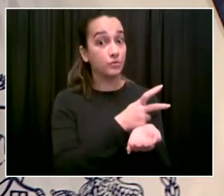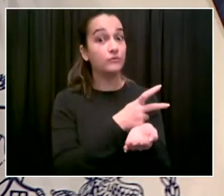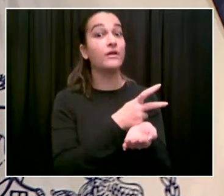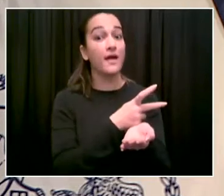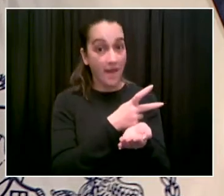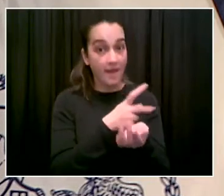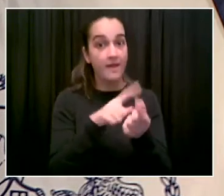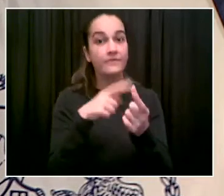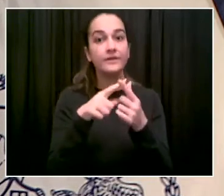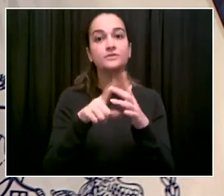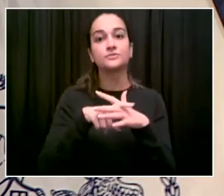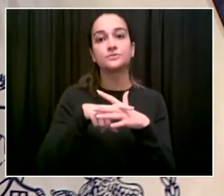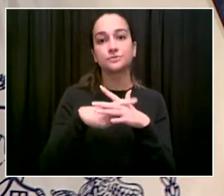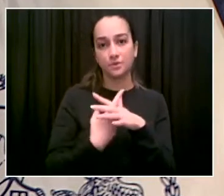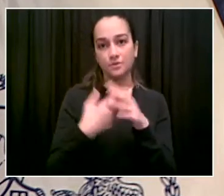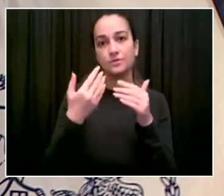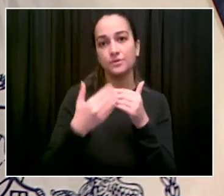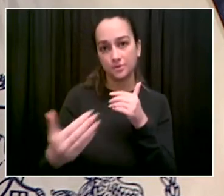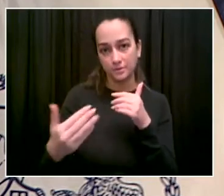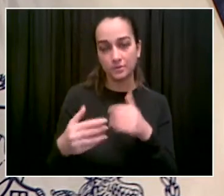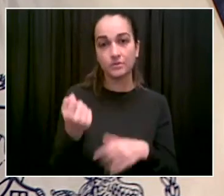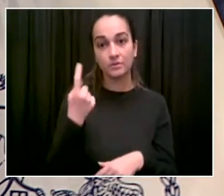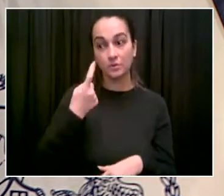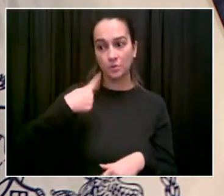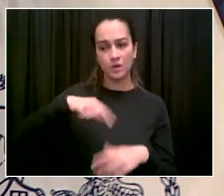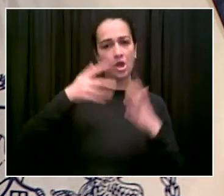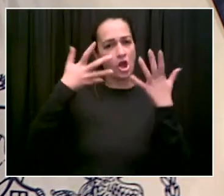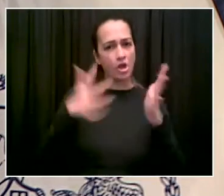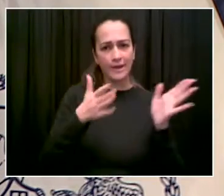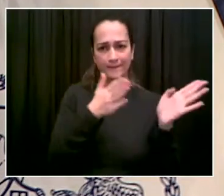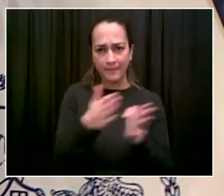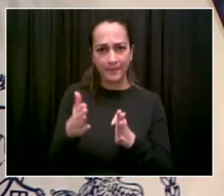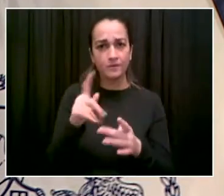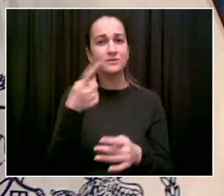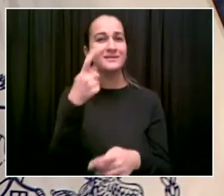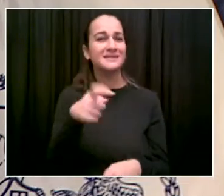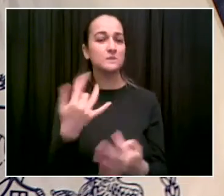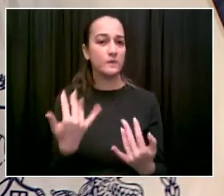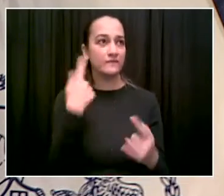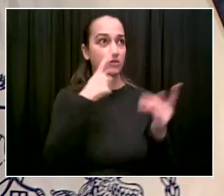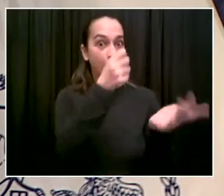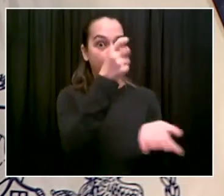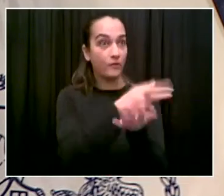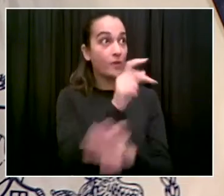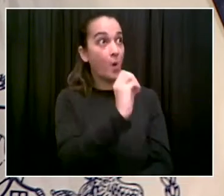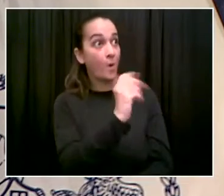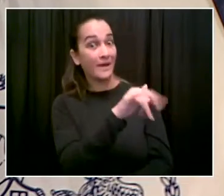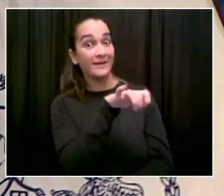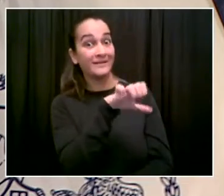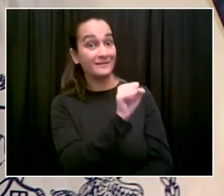THE FEDERAL GOVERNMENT TO ACT . WE KNOW FROM EXPERIENCE OVER THE LAST YEAR AND A HALF THAT WHE A VE TREMENDOUS ABILITY TO GET OUT AND